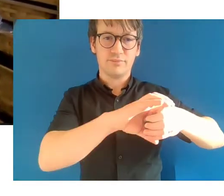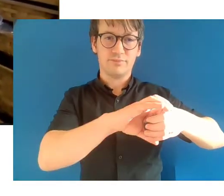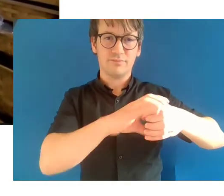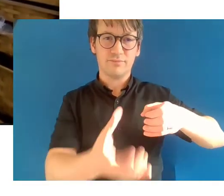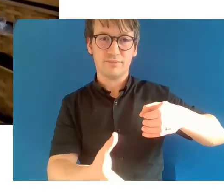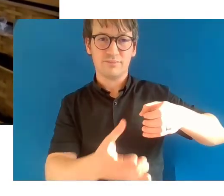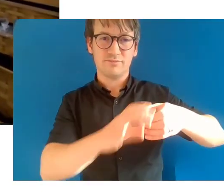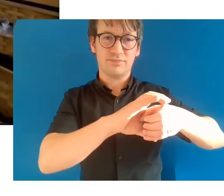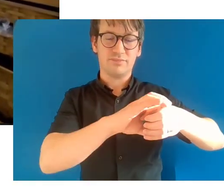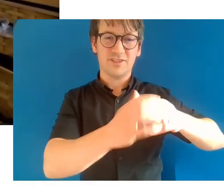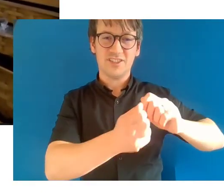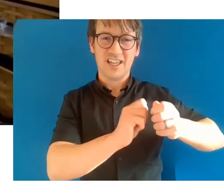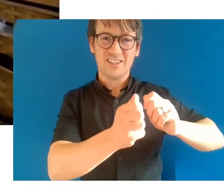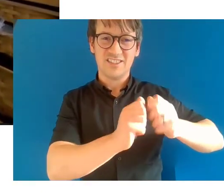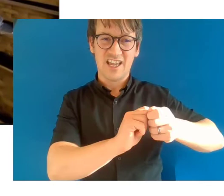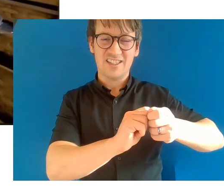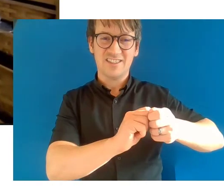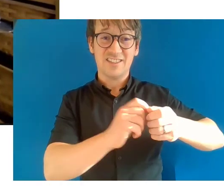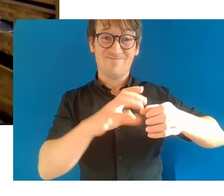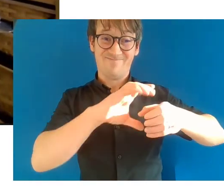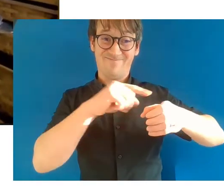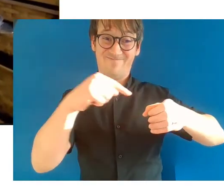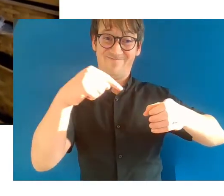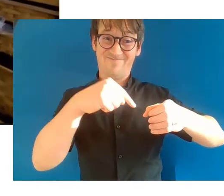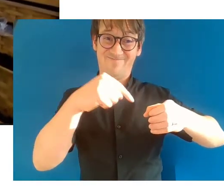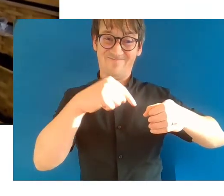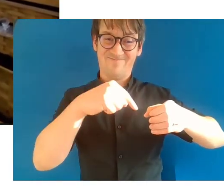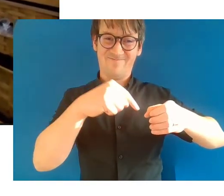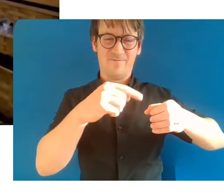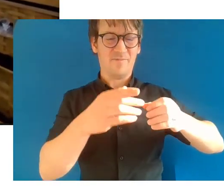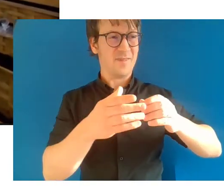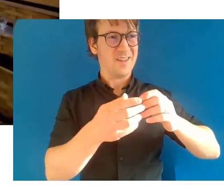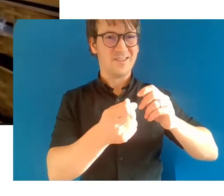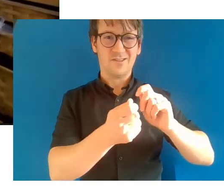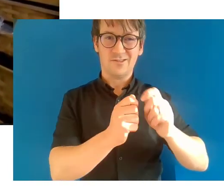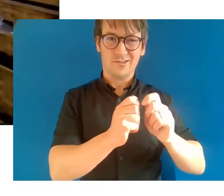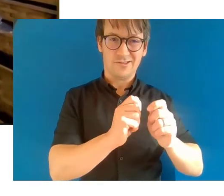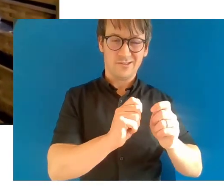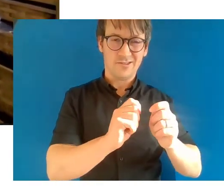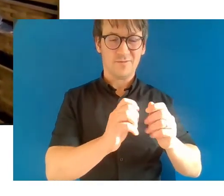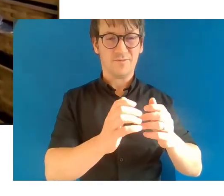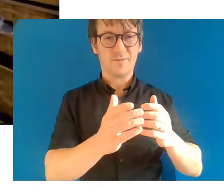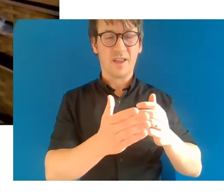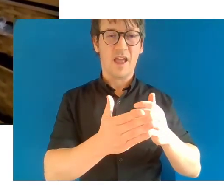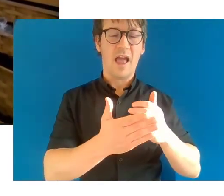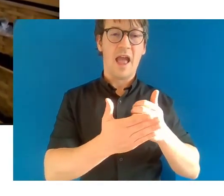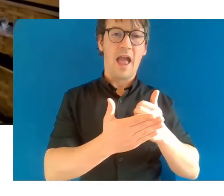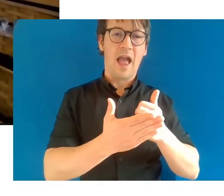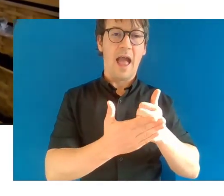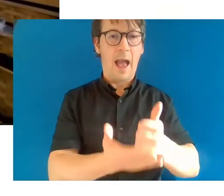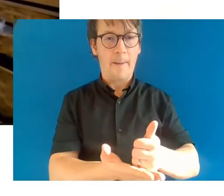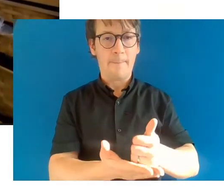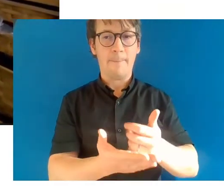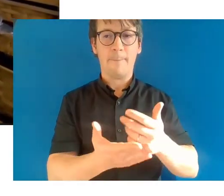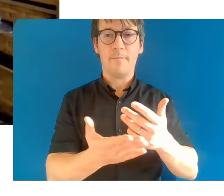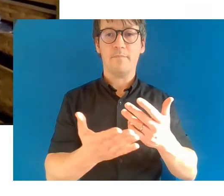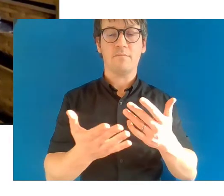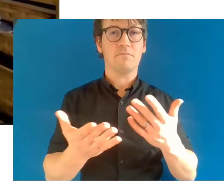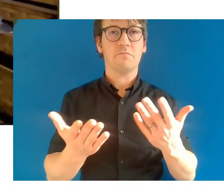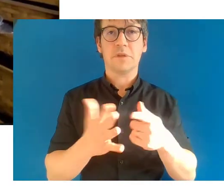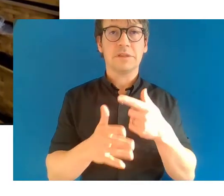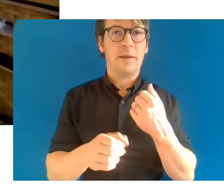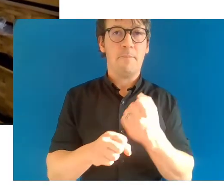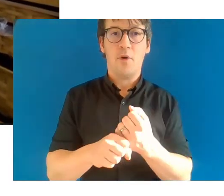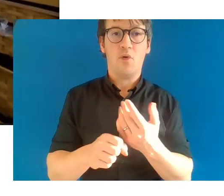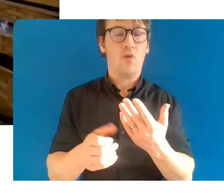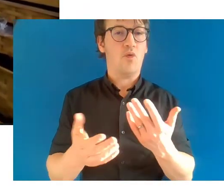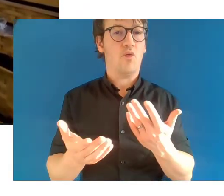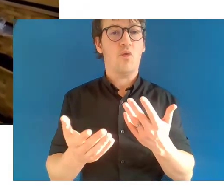So changing this end [effector] could mean that maybe we could help somebody to do another